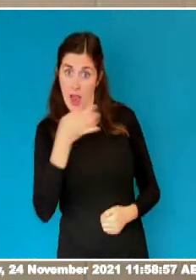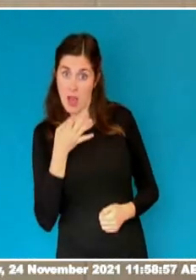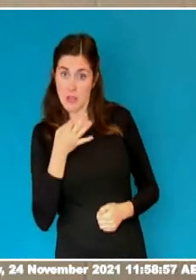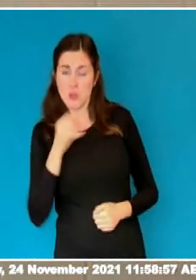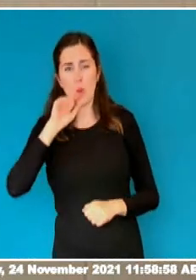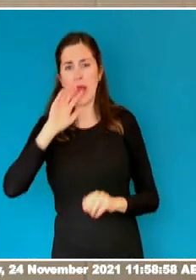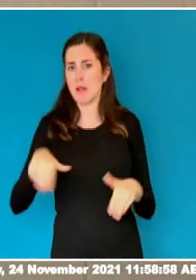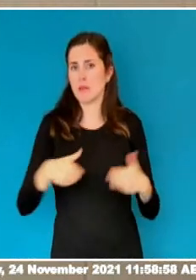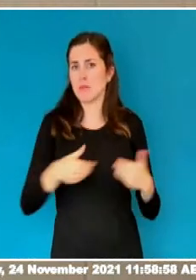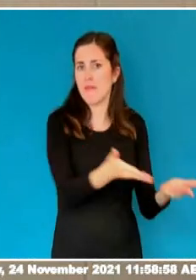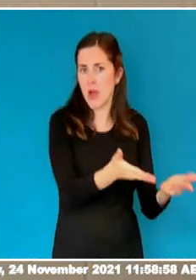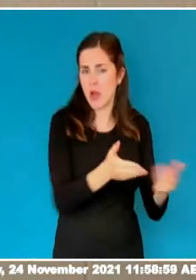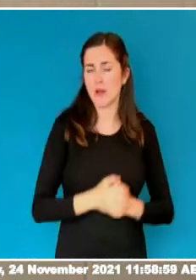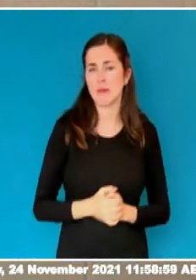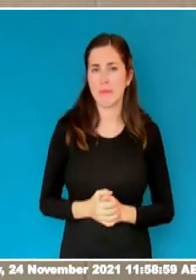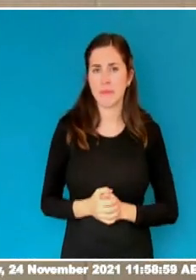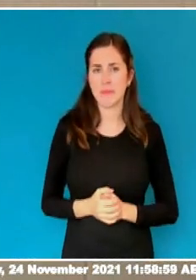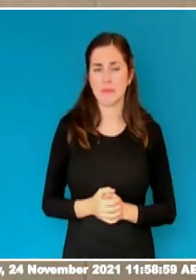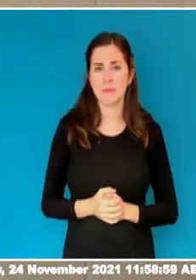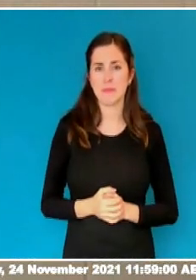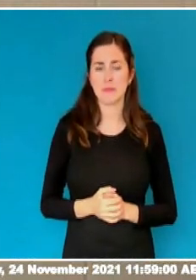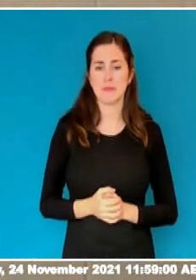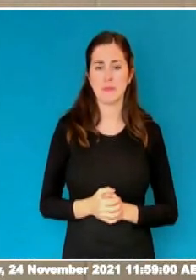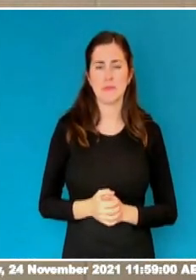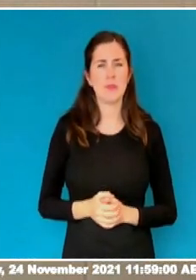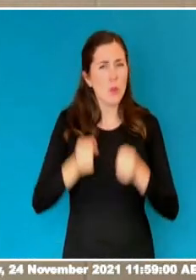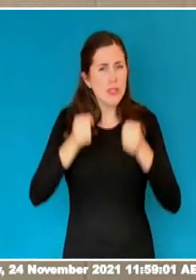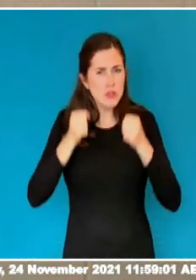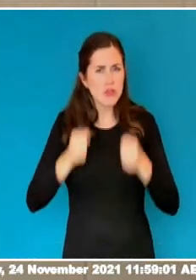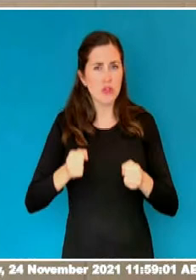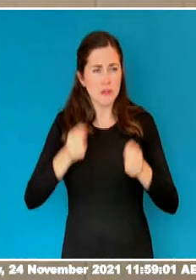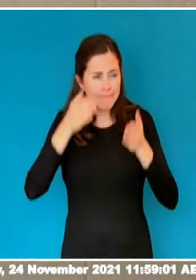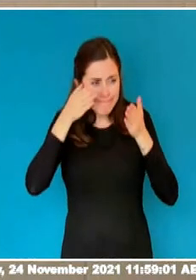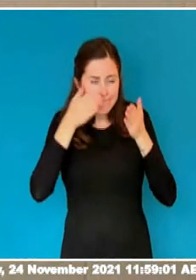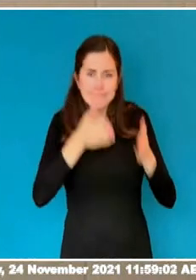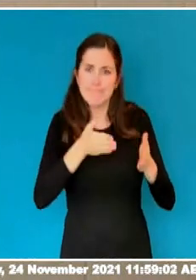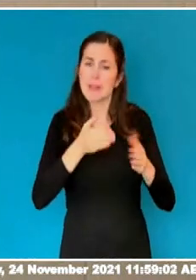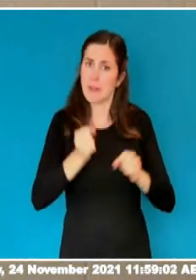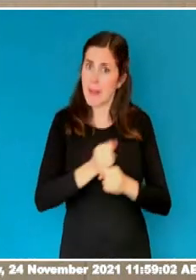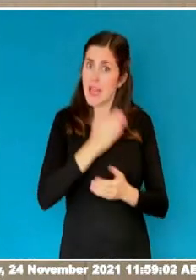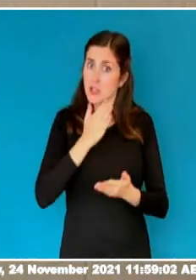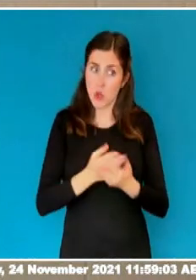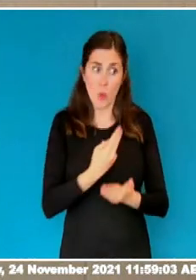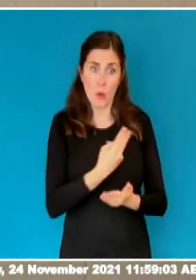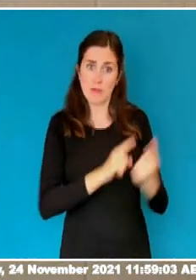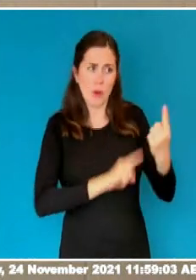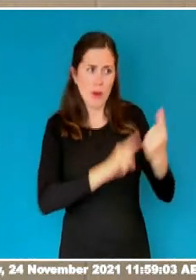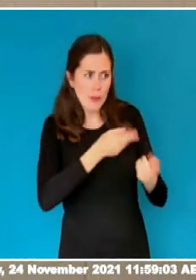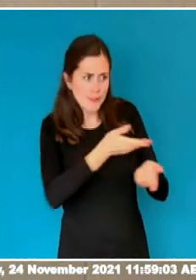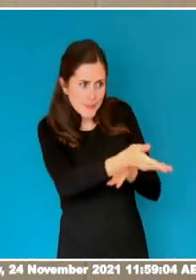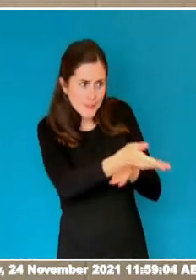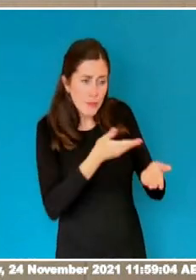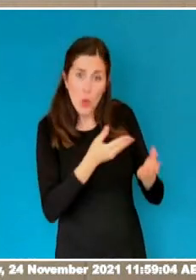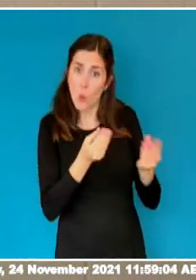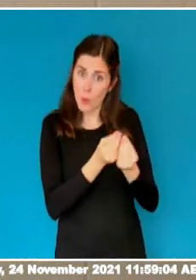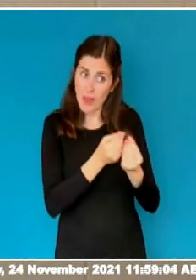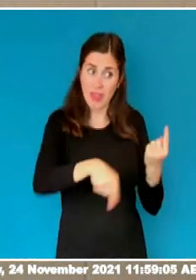We have a very strong focus on ensuring that conversations around adjustments occur at the local level wherever possible.